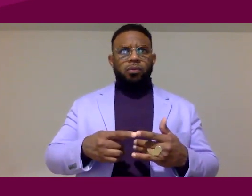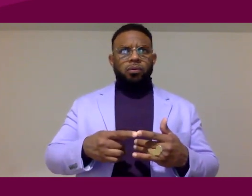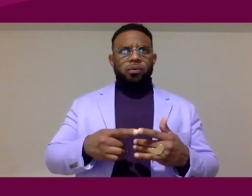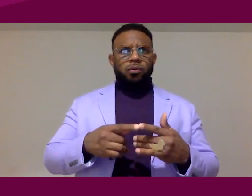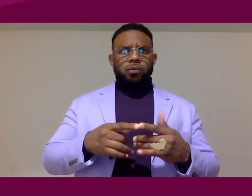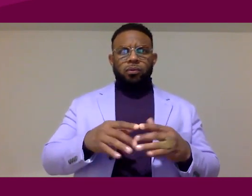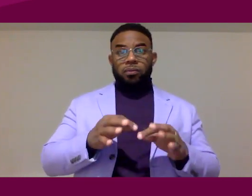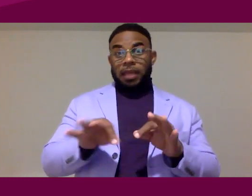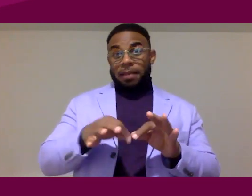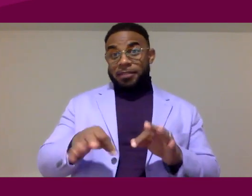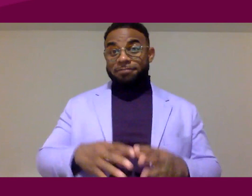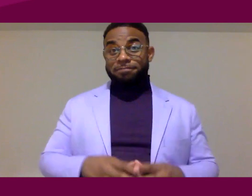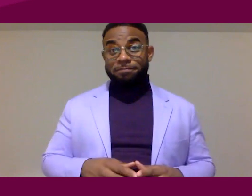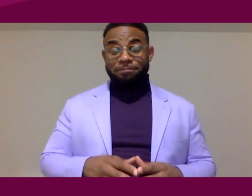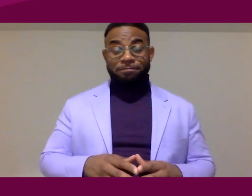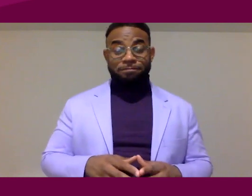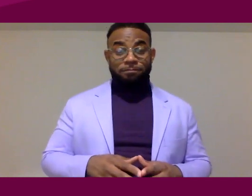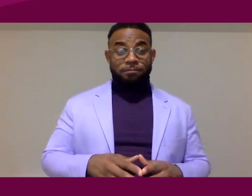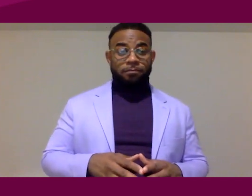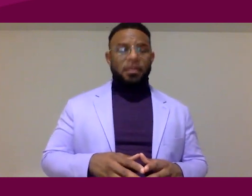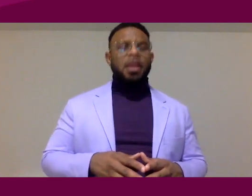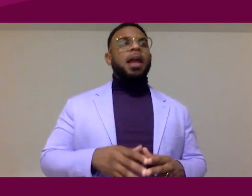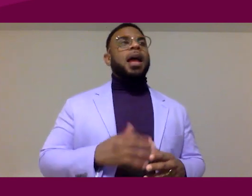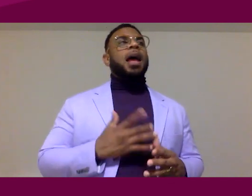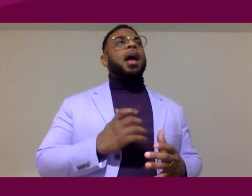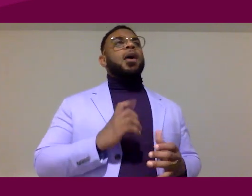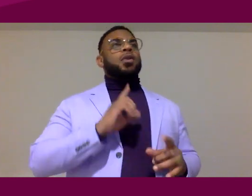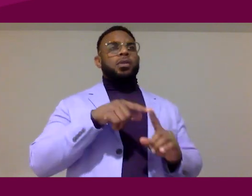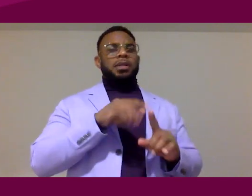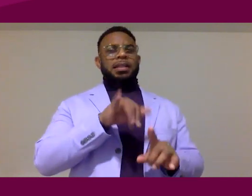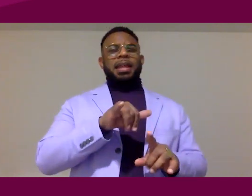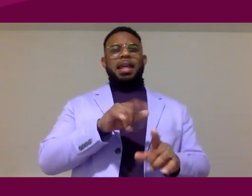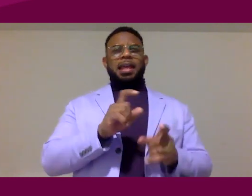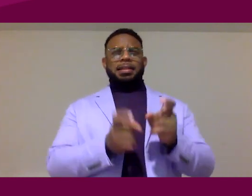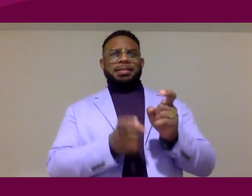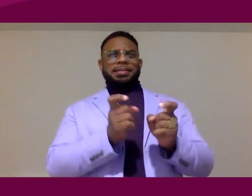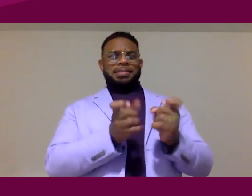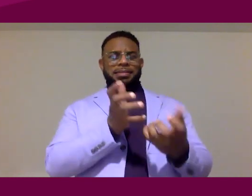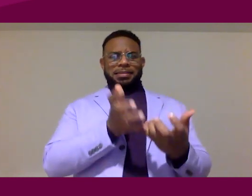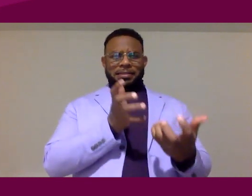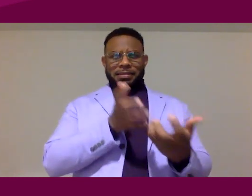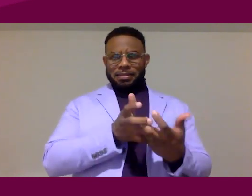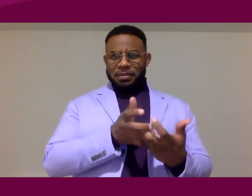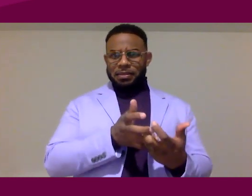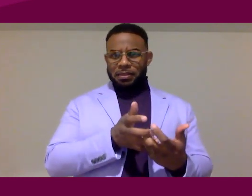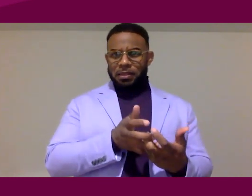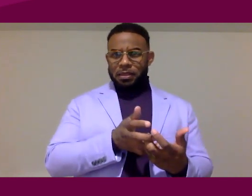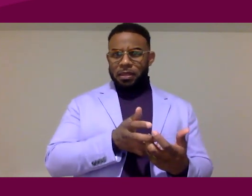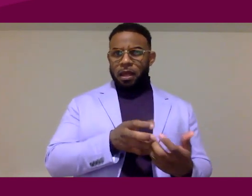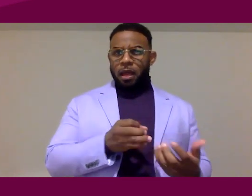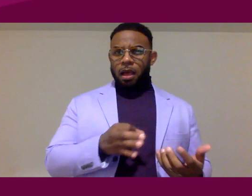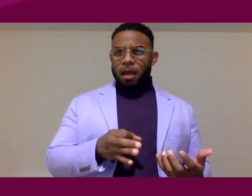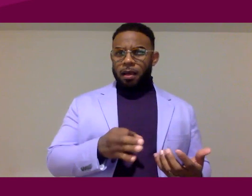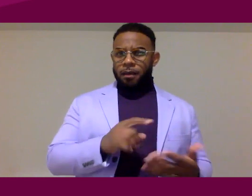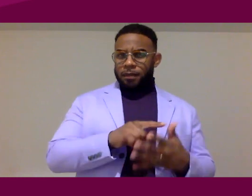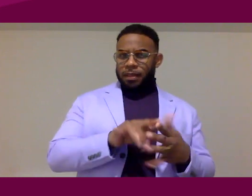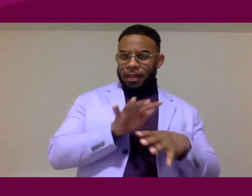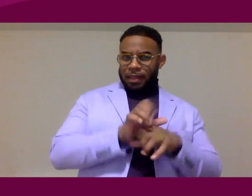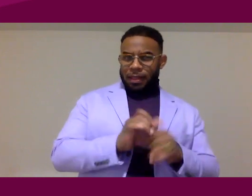I would also like to talk to that customizability of these adaptive technologies.